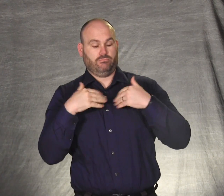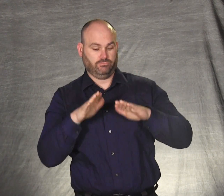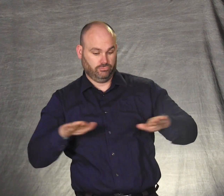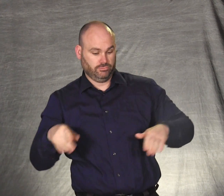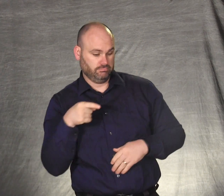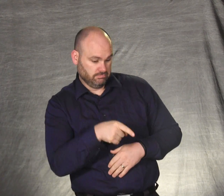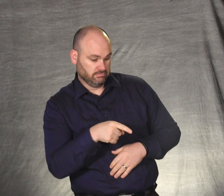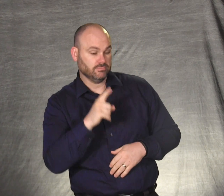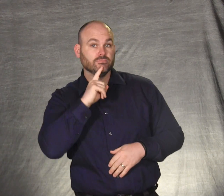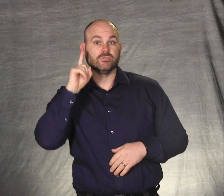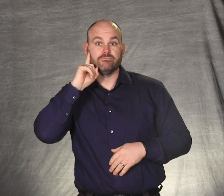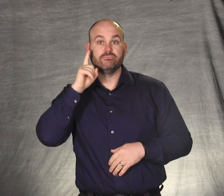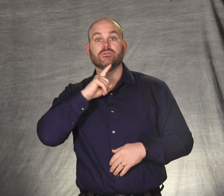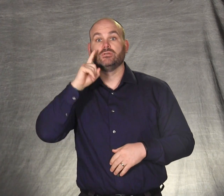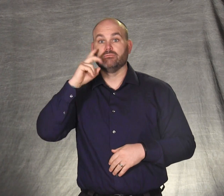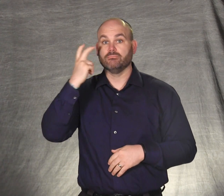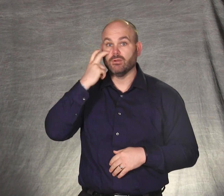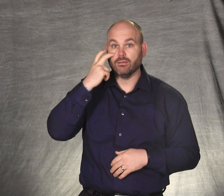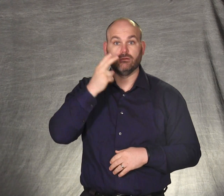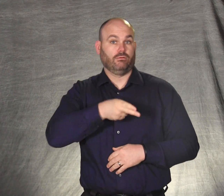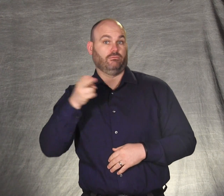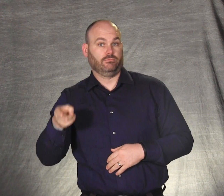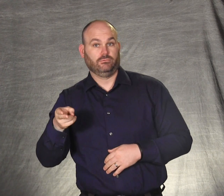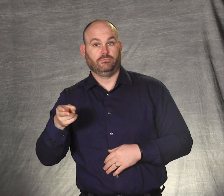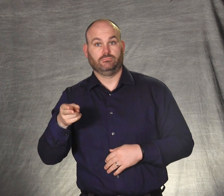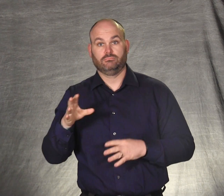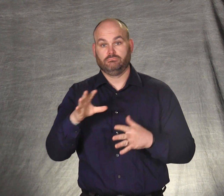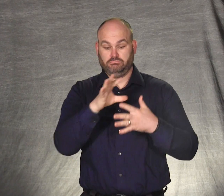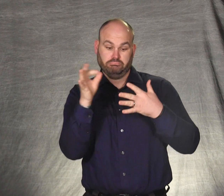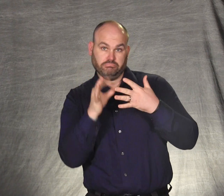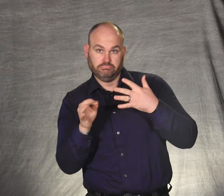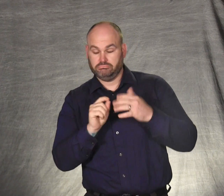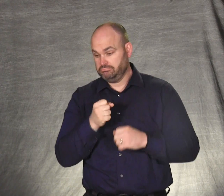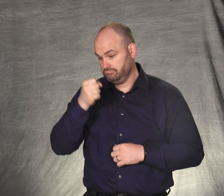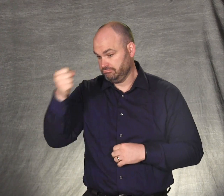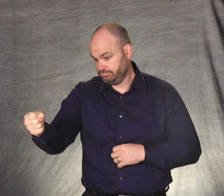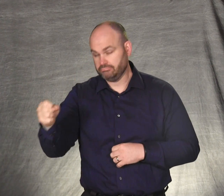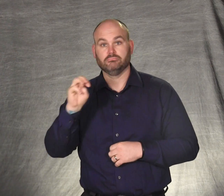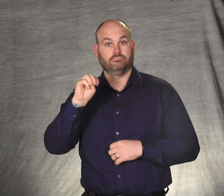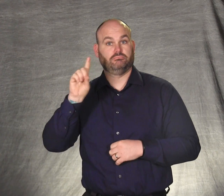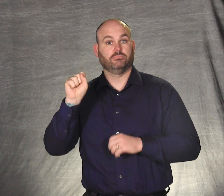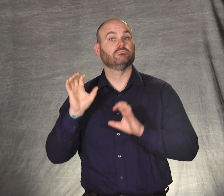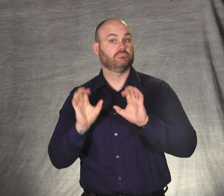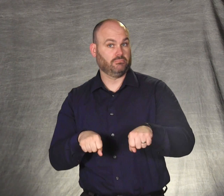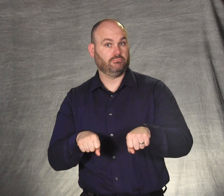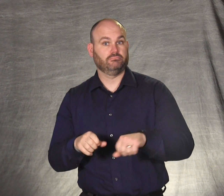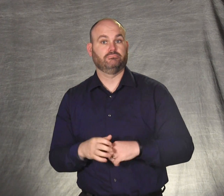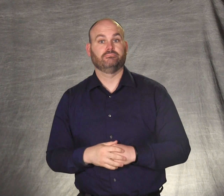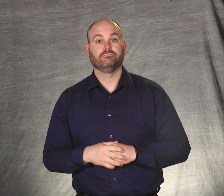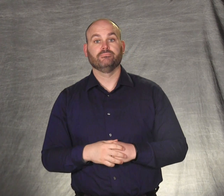who are deaf, deafblind or hard of hearing can choose MDS.